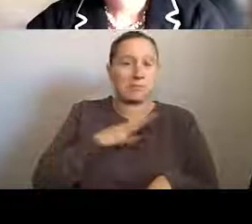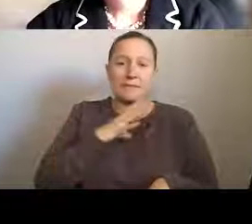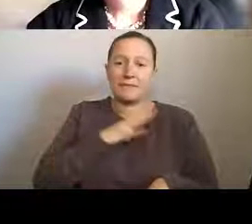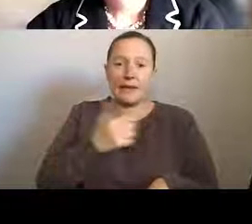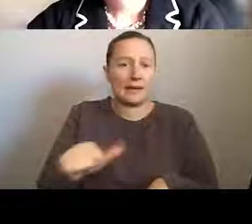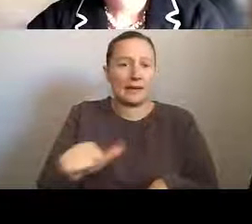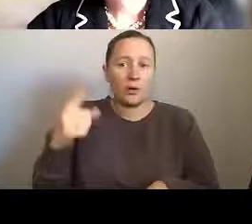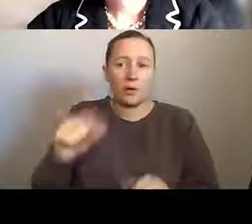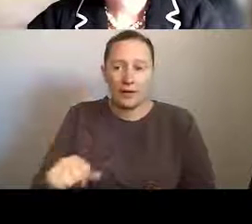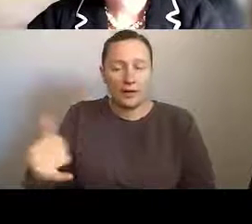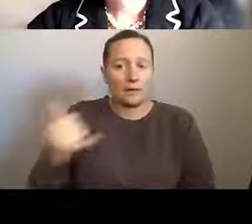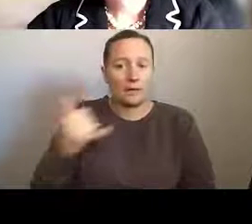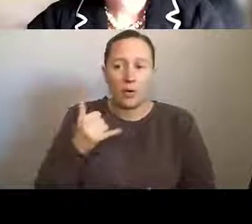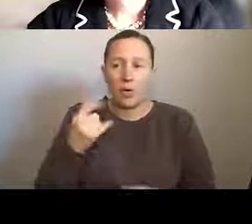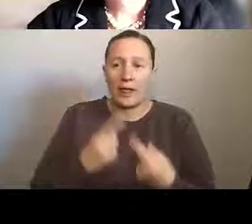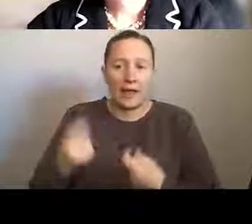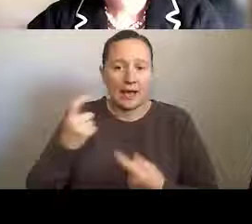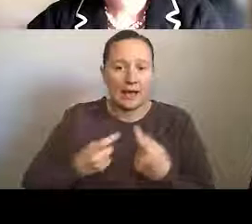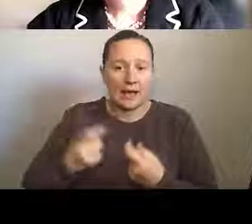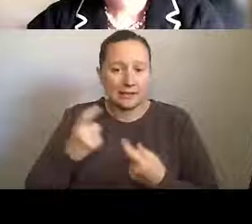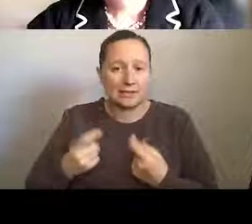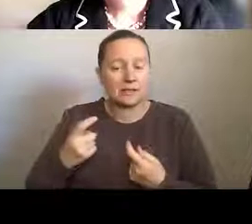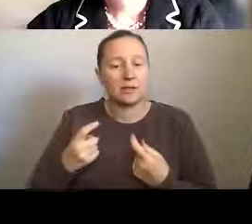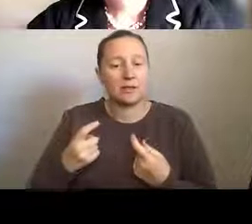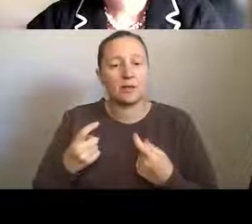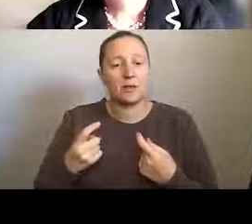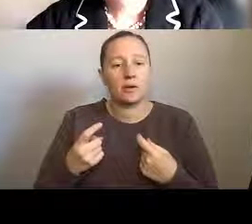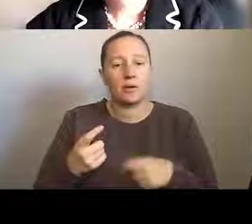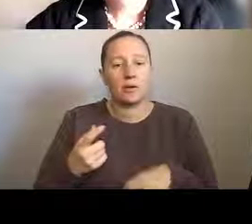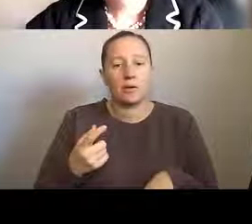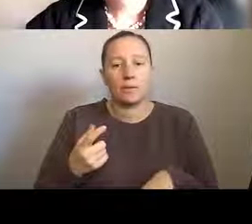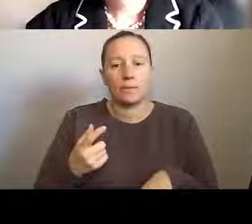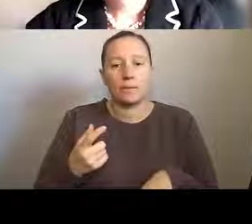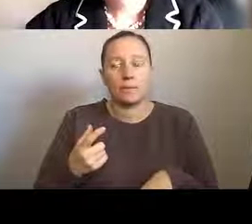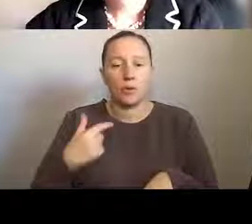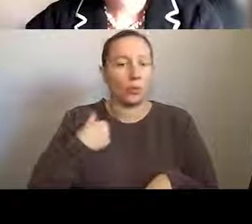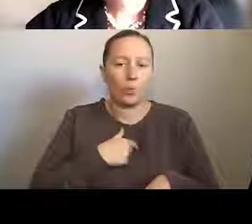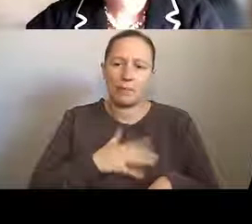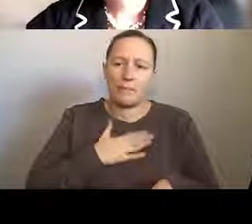that are within our kind of we'd be happy to answer them,